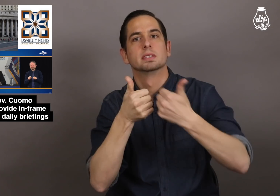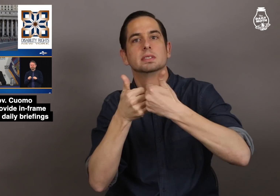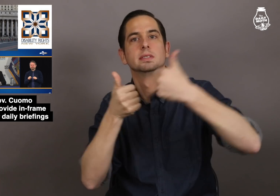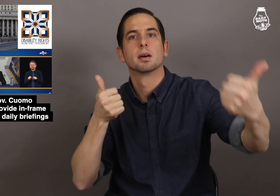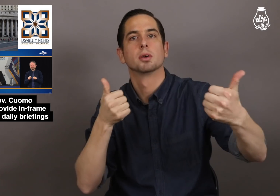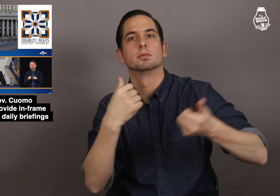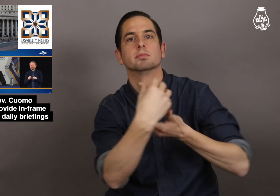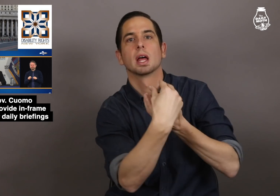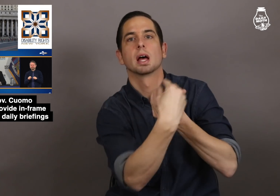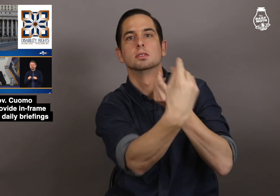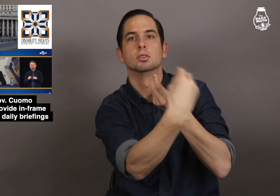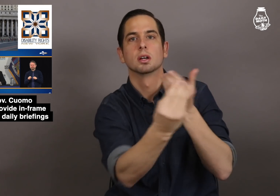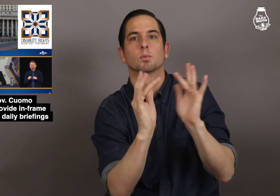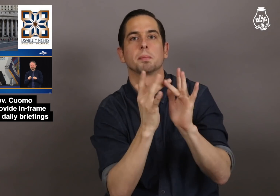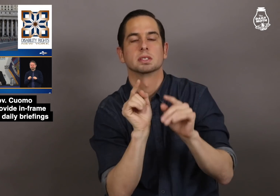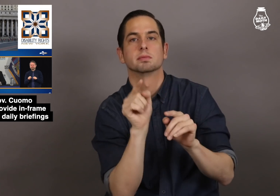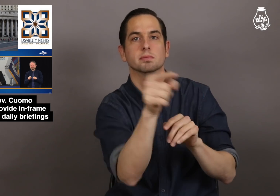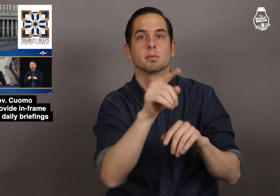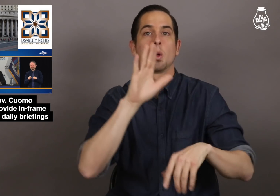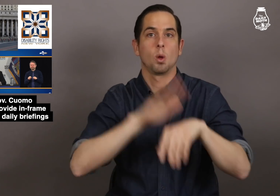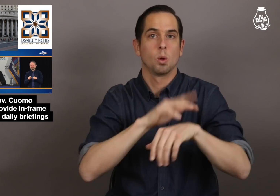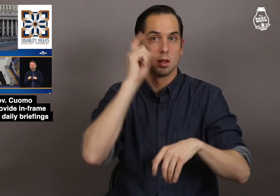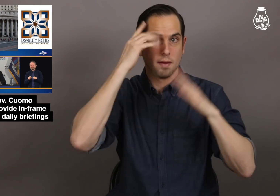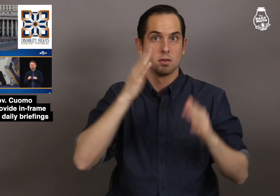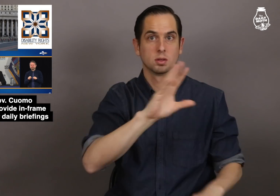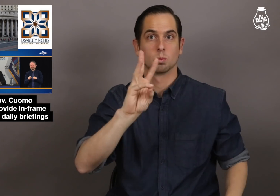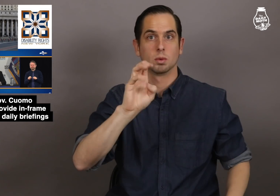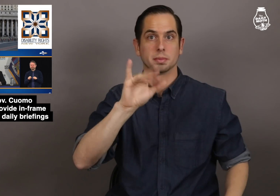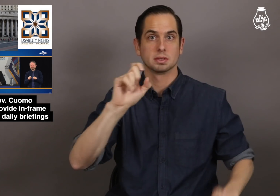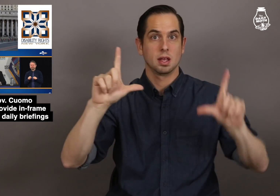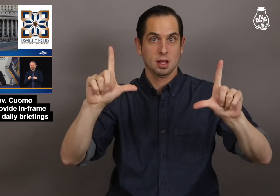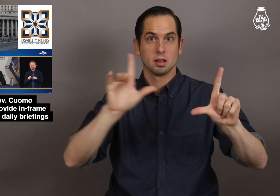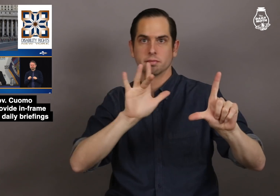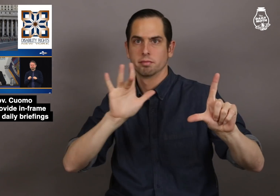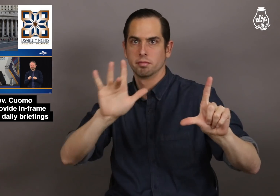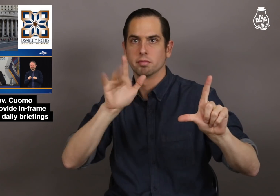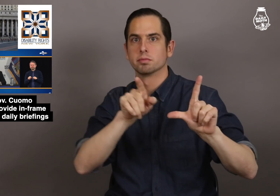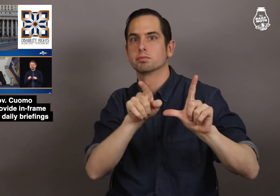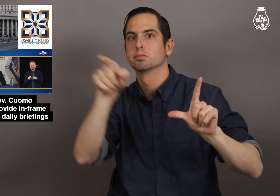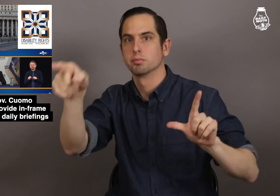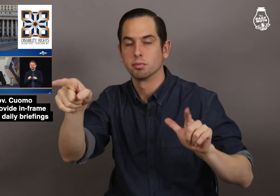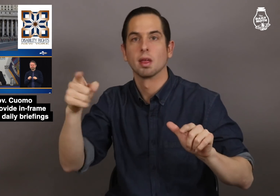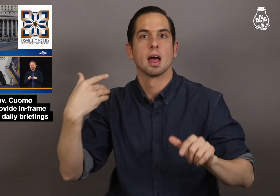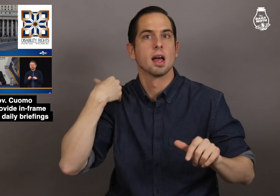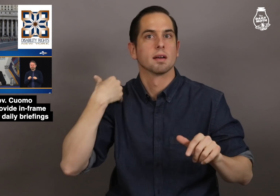a separate, external website on the governor's website